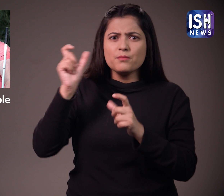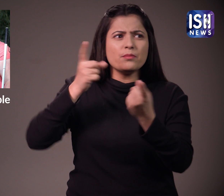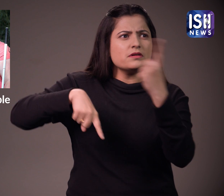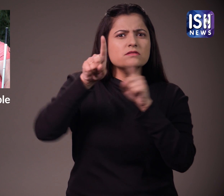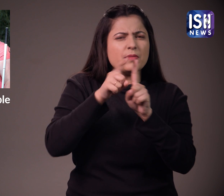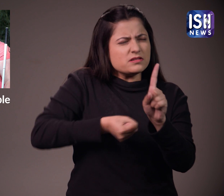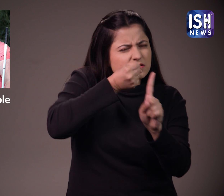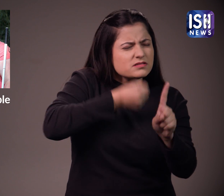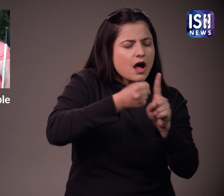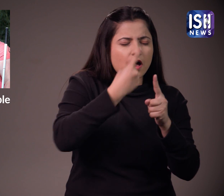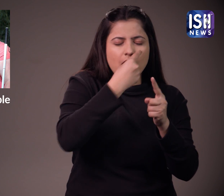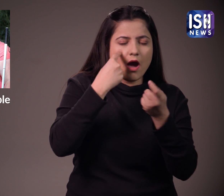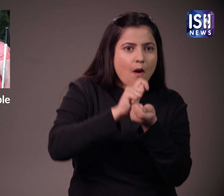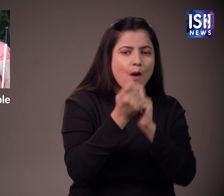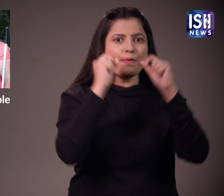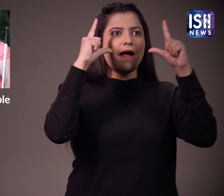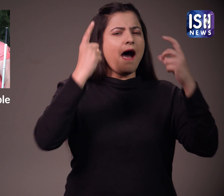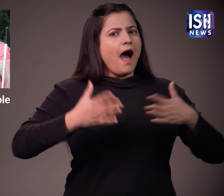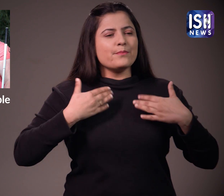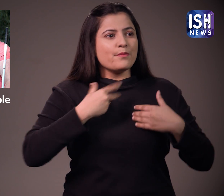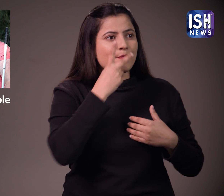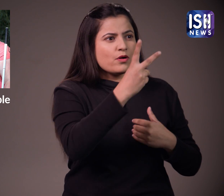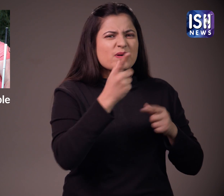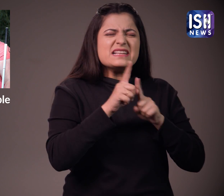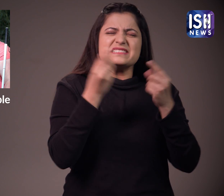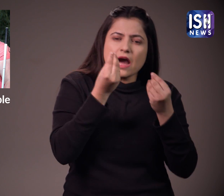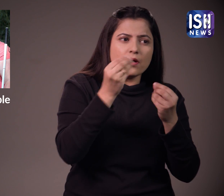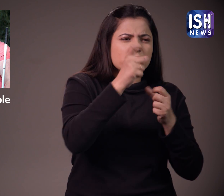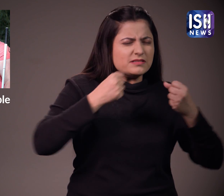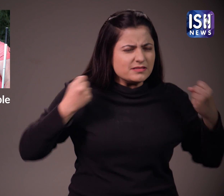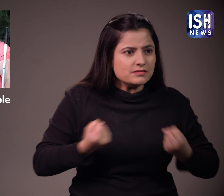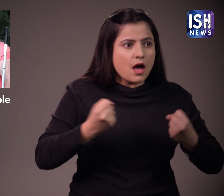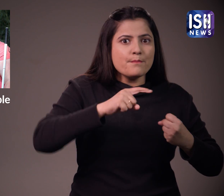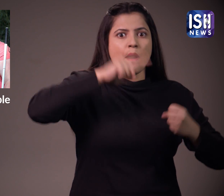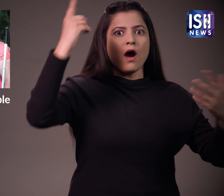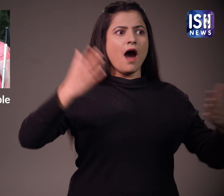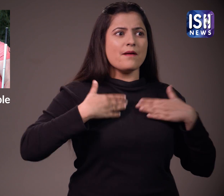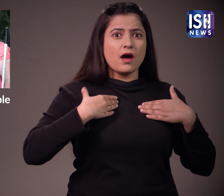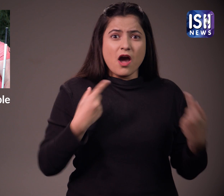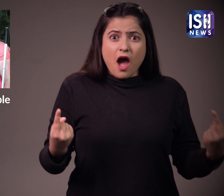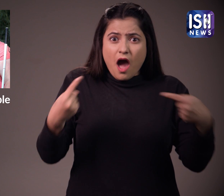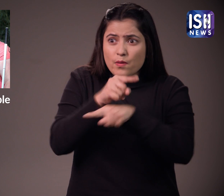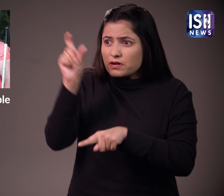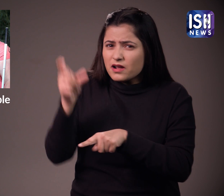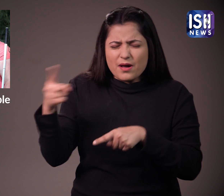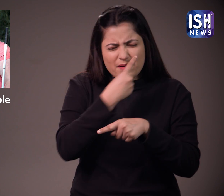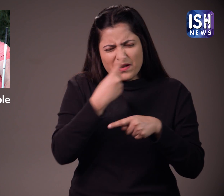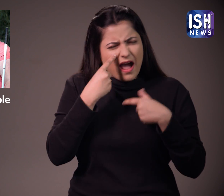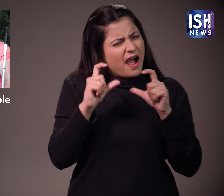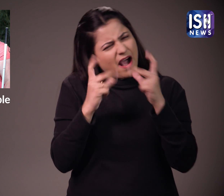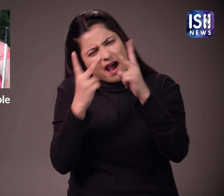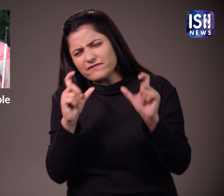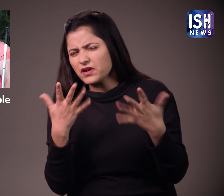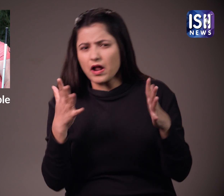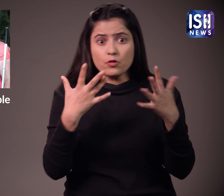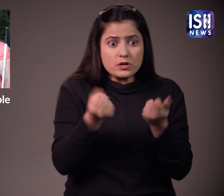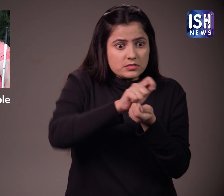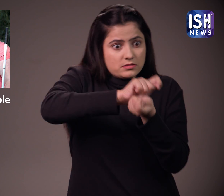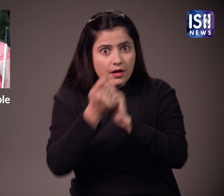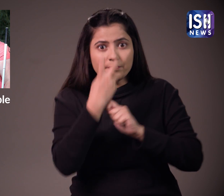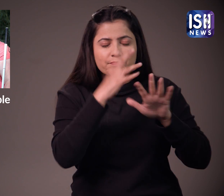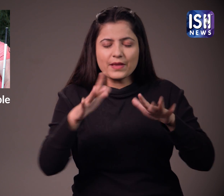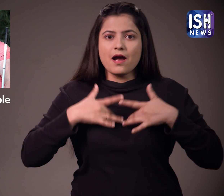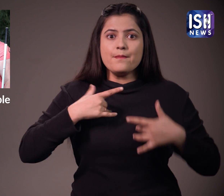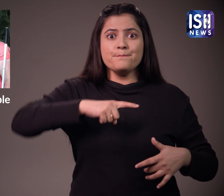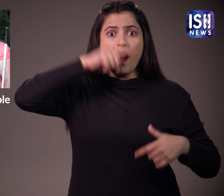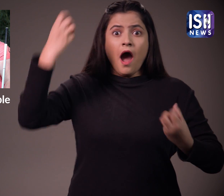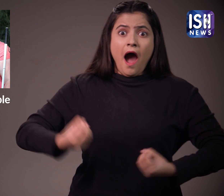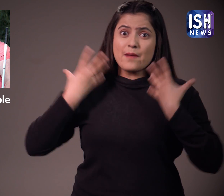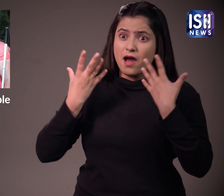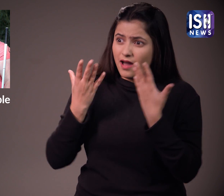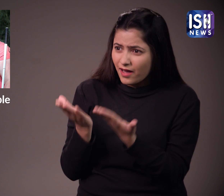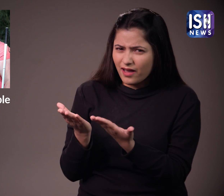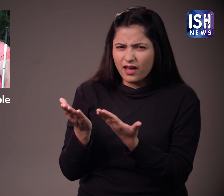People try hard to get their eyes operated so that they can see but this case was just opposite of that and the person felt proud about it.